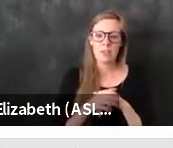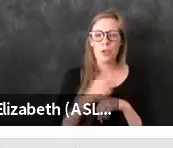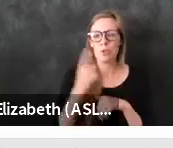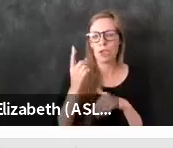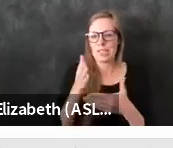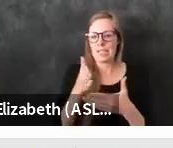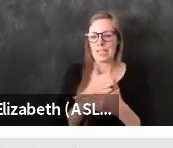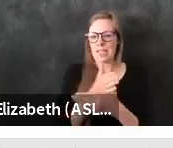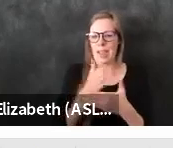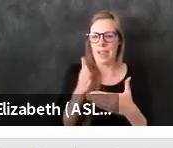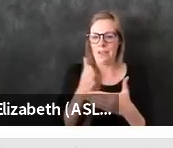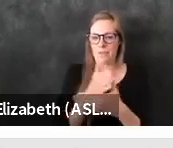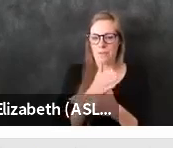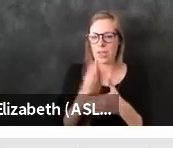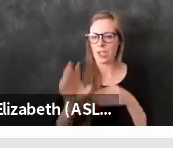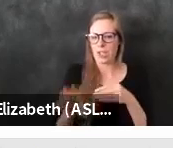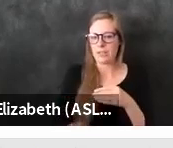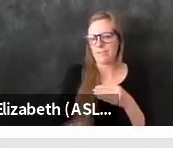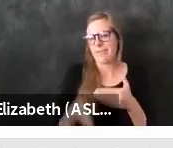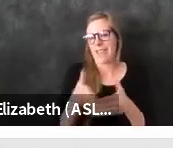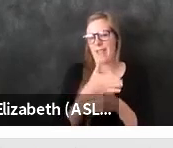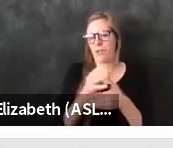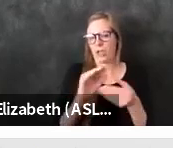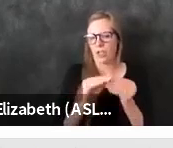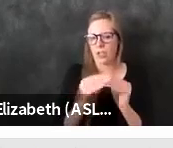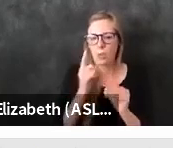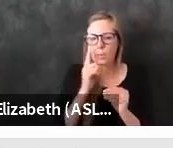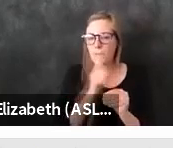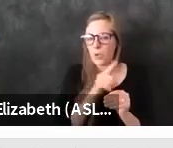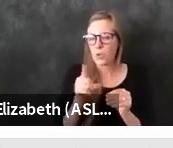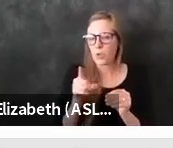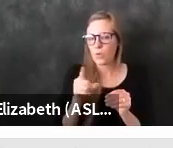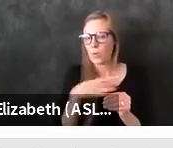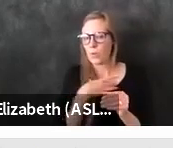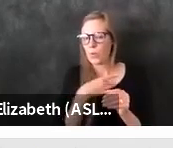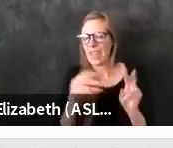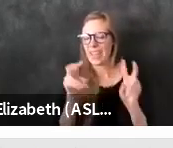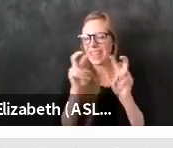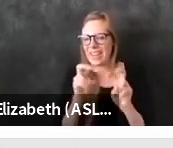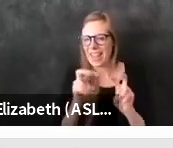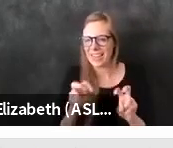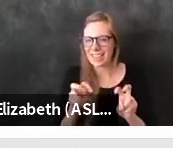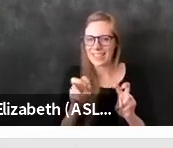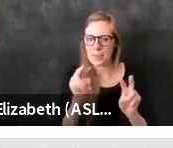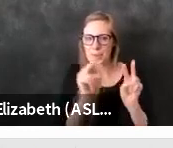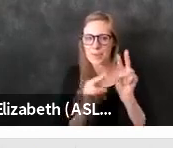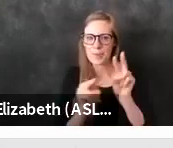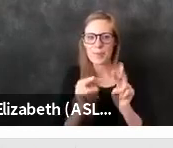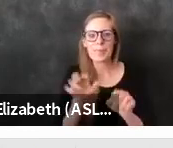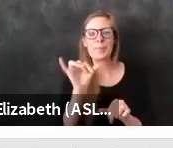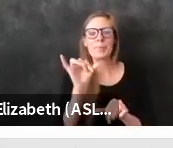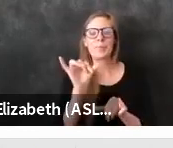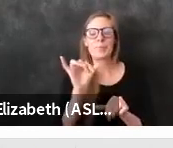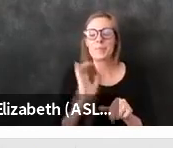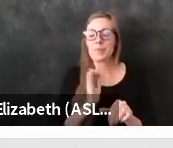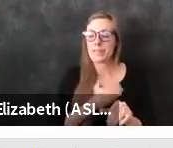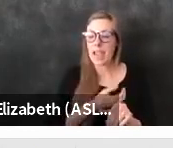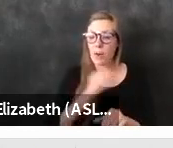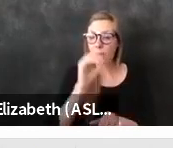I took the liberty of averaging out these numbers. For those of you who like analysis and our percentage to,